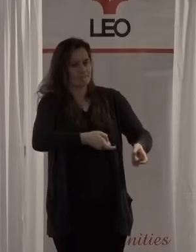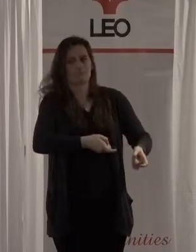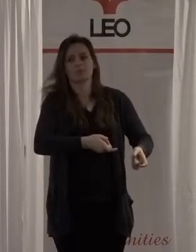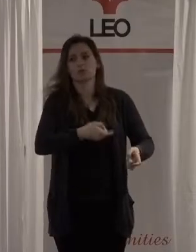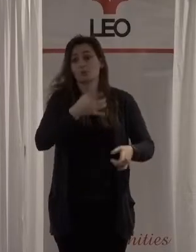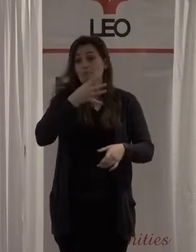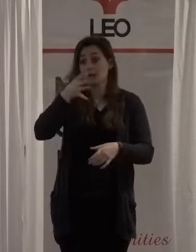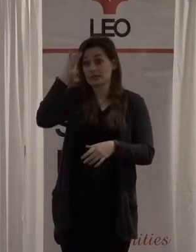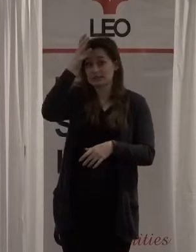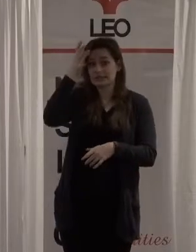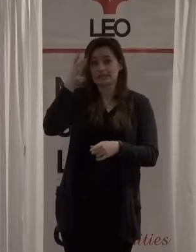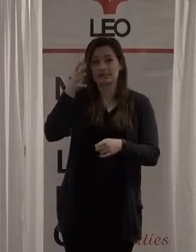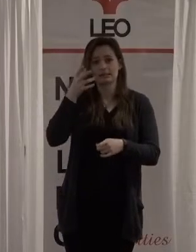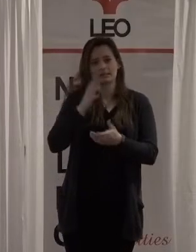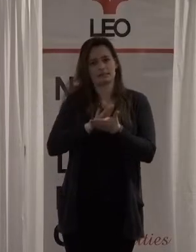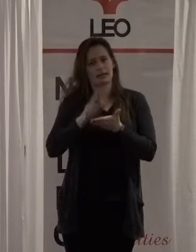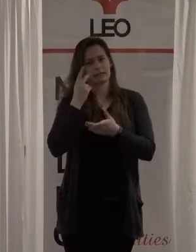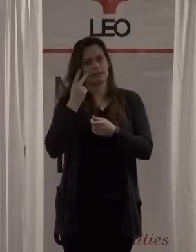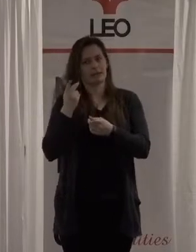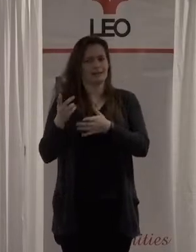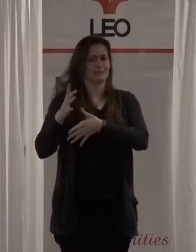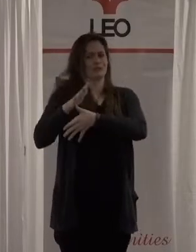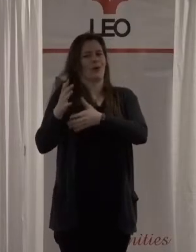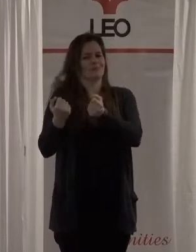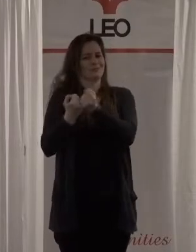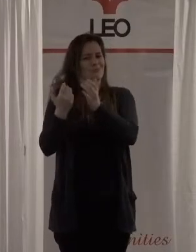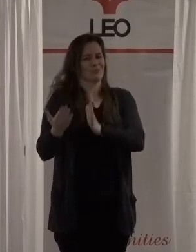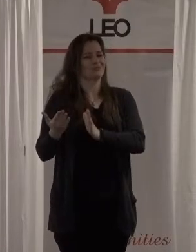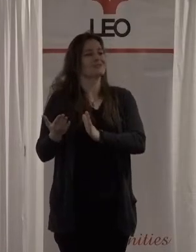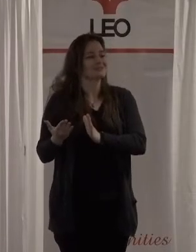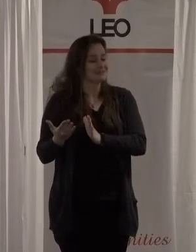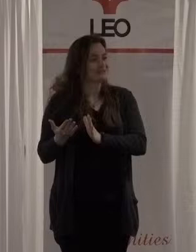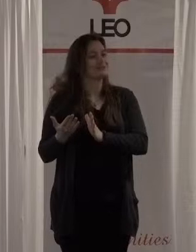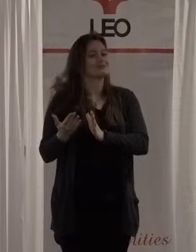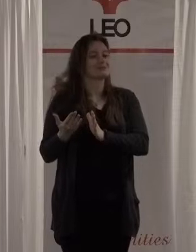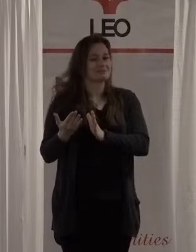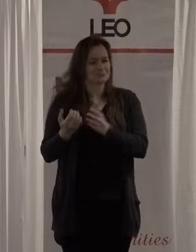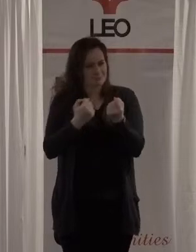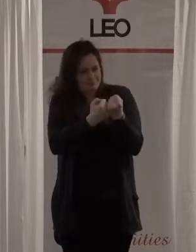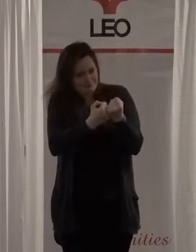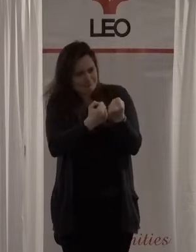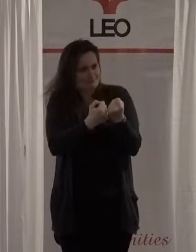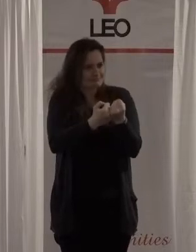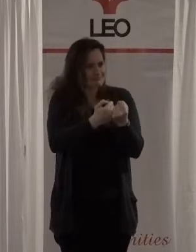WHO ARE THE BIGGEST SUPPORTERS OF THEIR CHILDREN AS THEY GO THROUGH THEIR JOURNEY OF LIFE, REALLY.